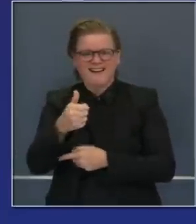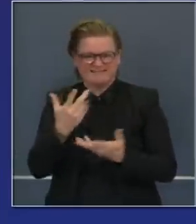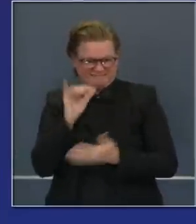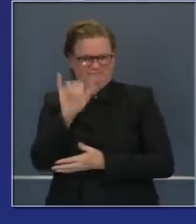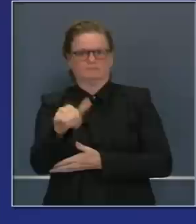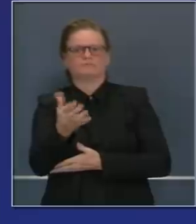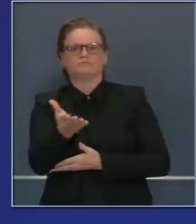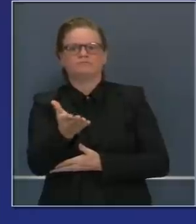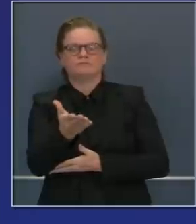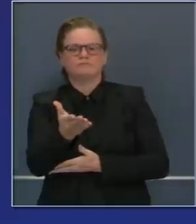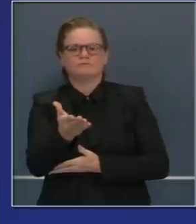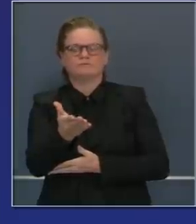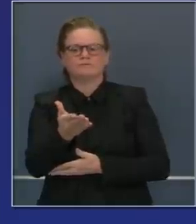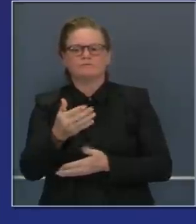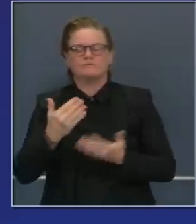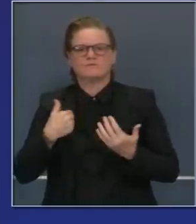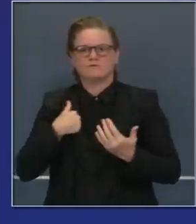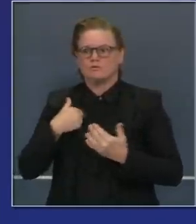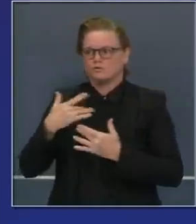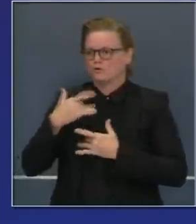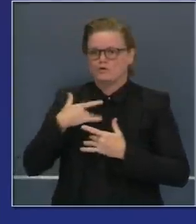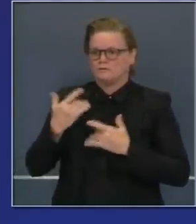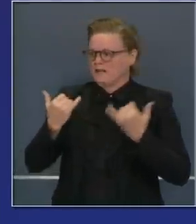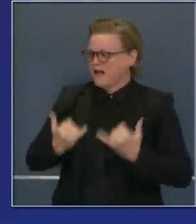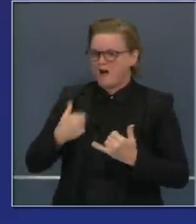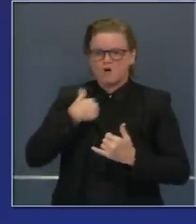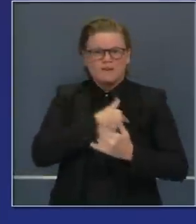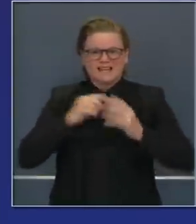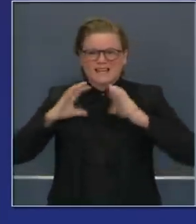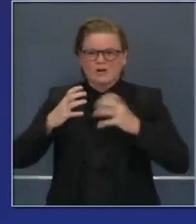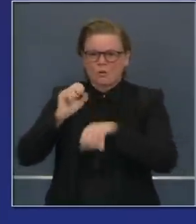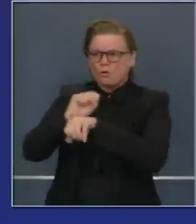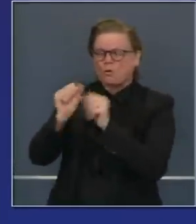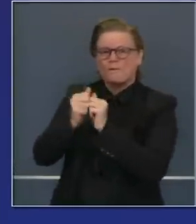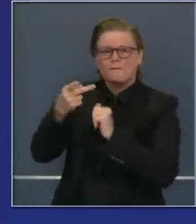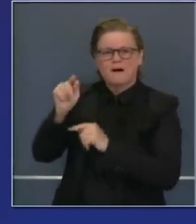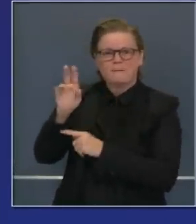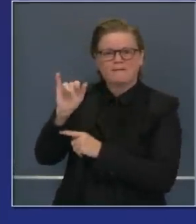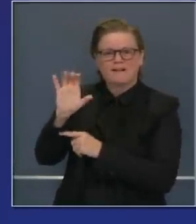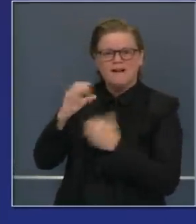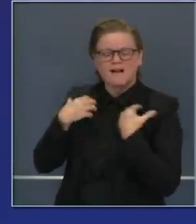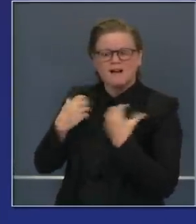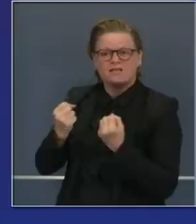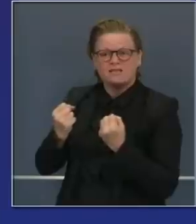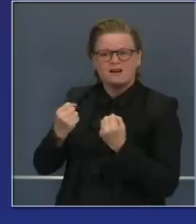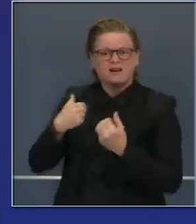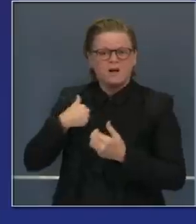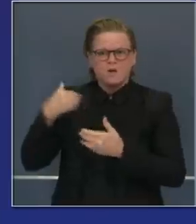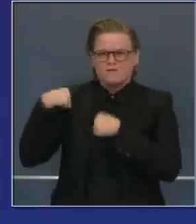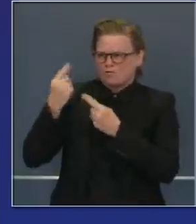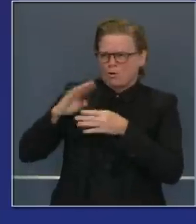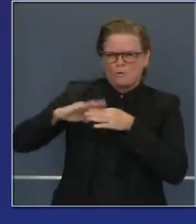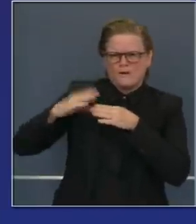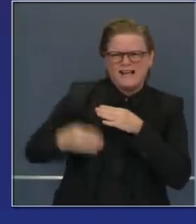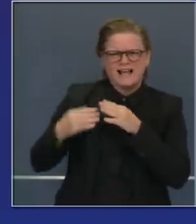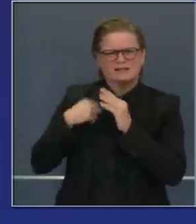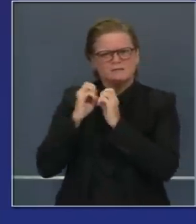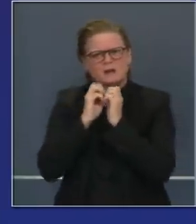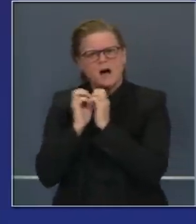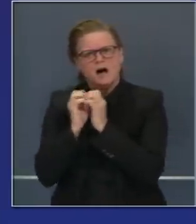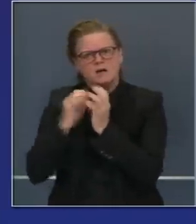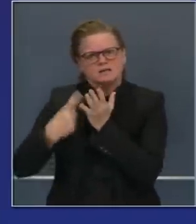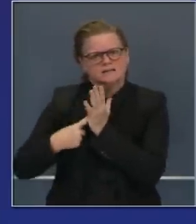WORK WE ARE CURRENTLY DOING.